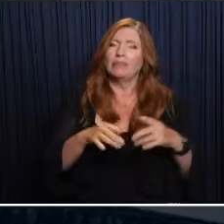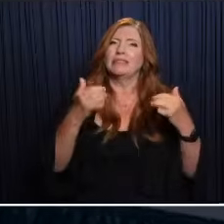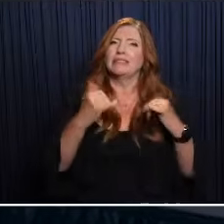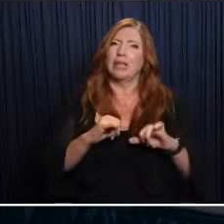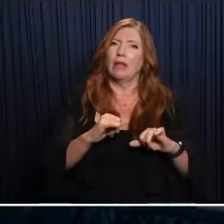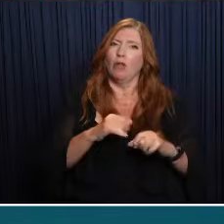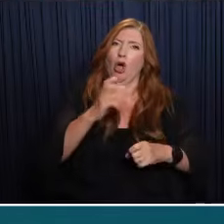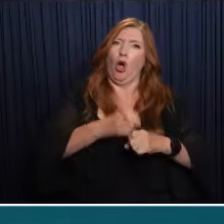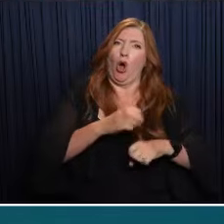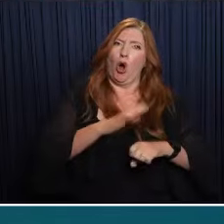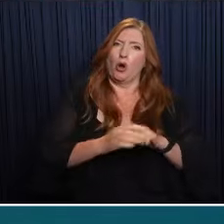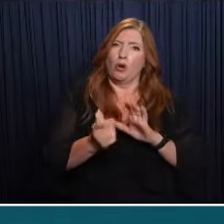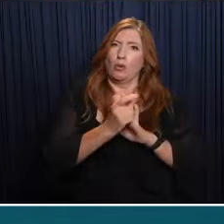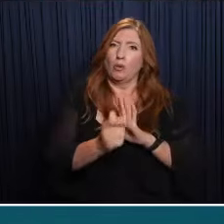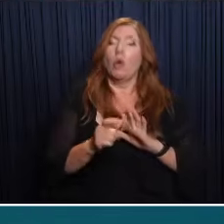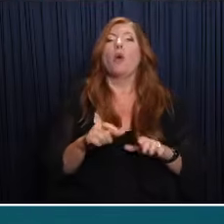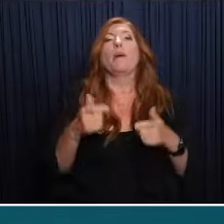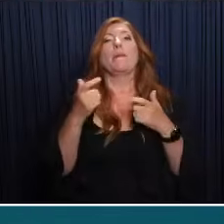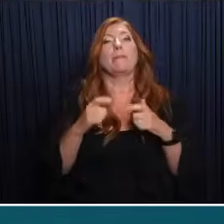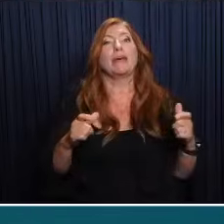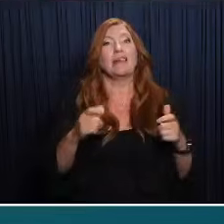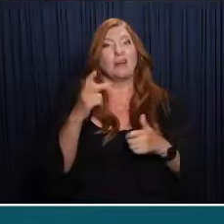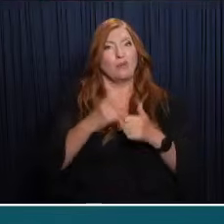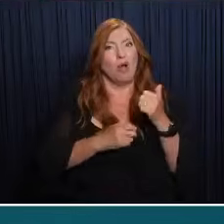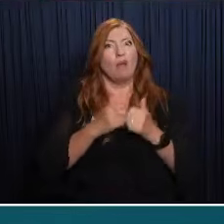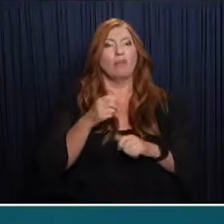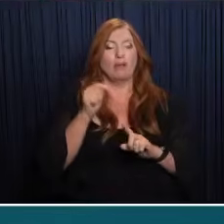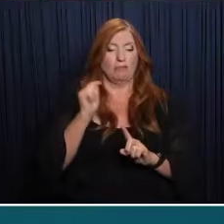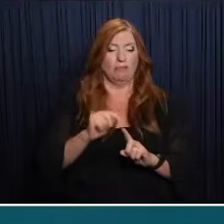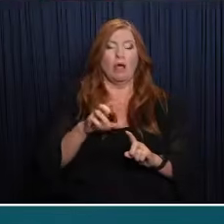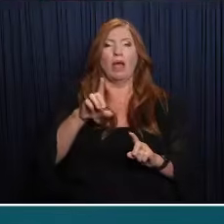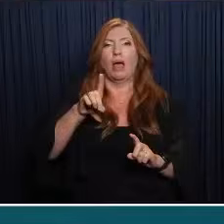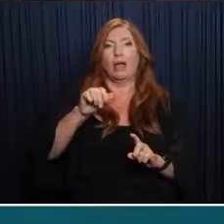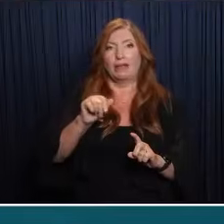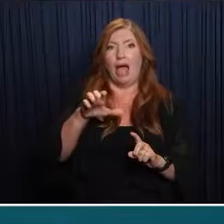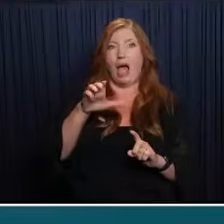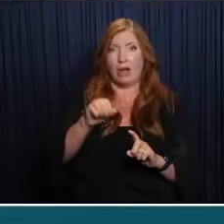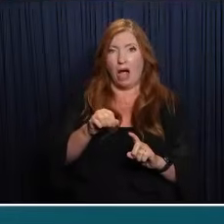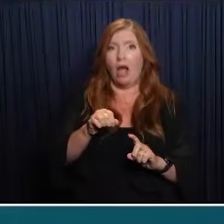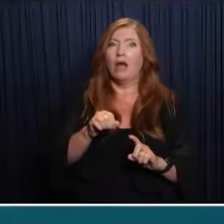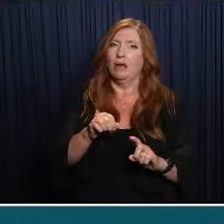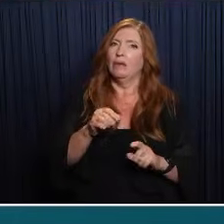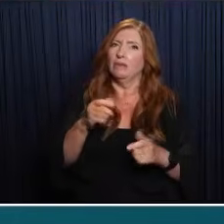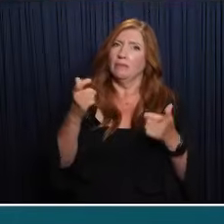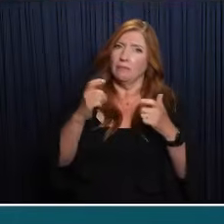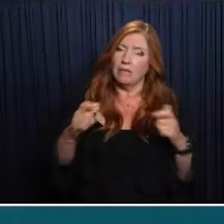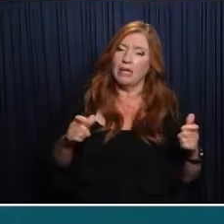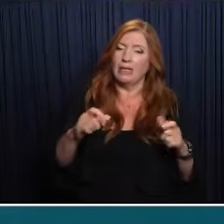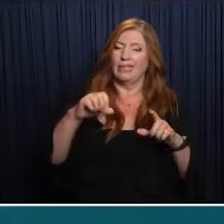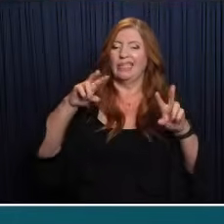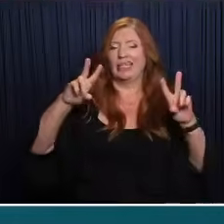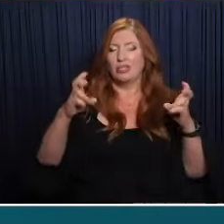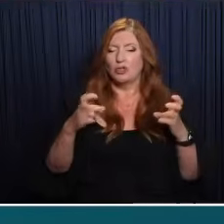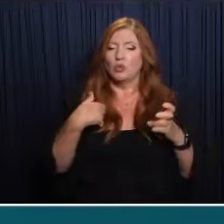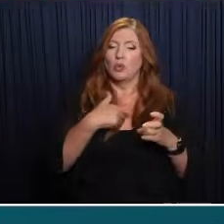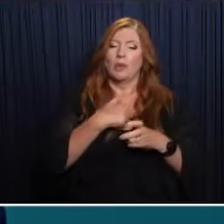HOW DO YOU BALANCE THE HUMANE BEHAVIOR AND COMING DOWN ON CRIMINALS.